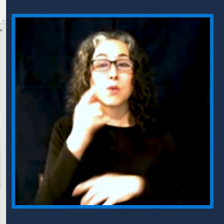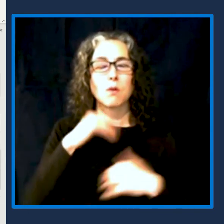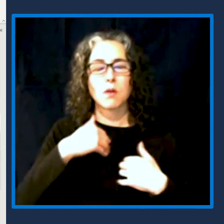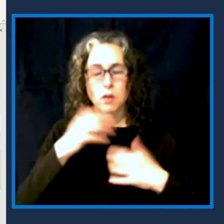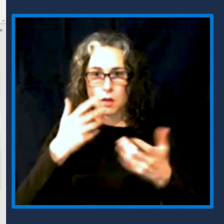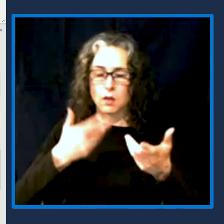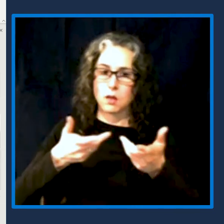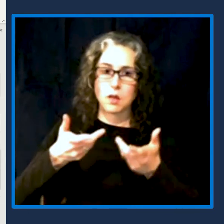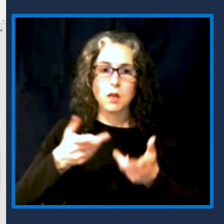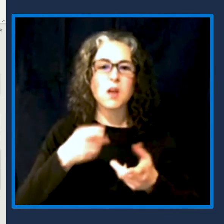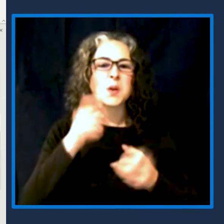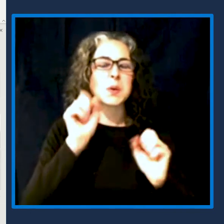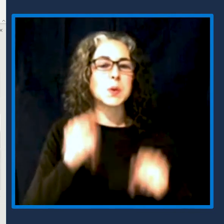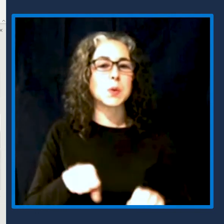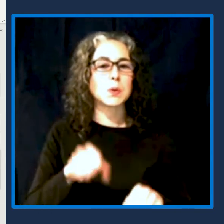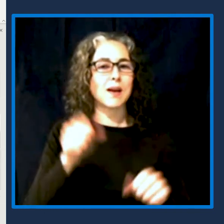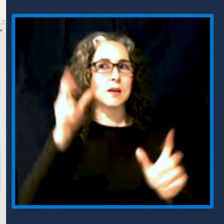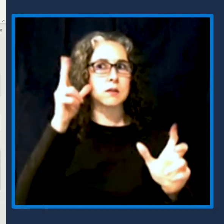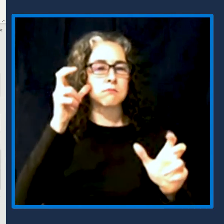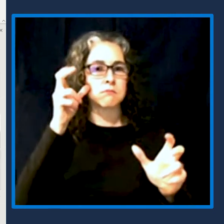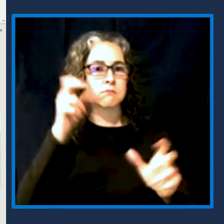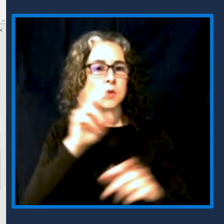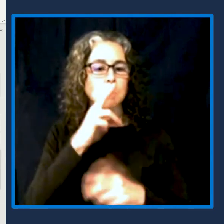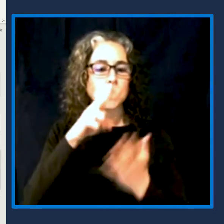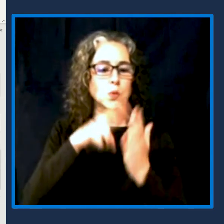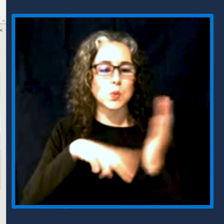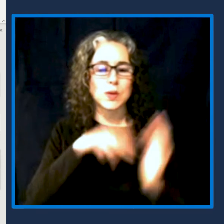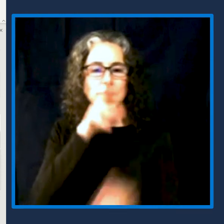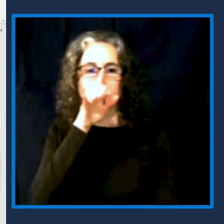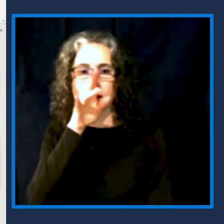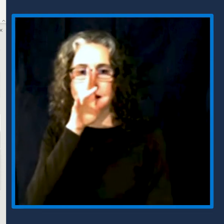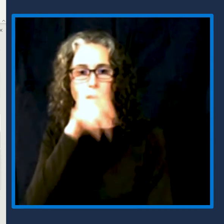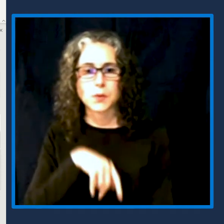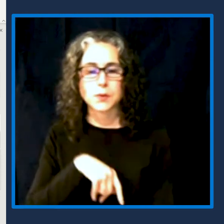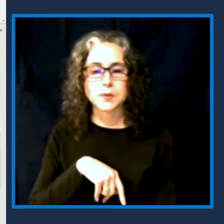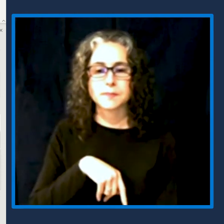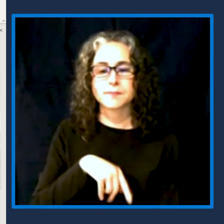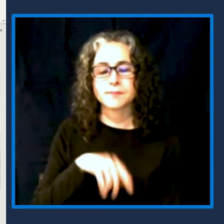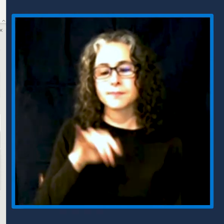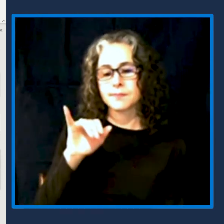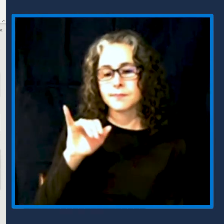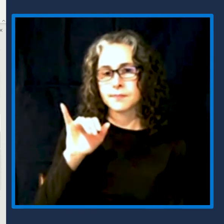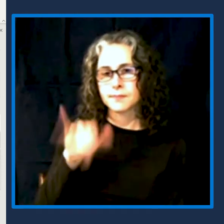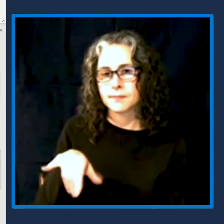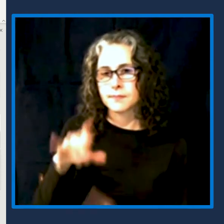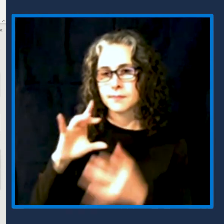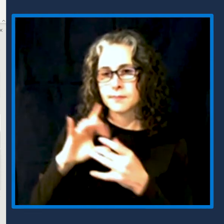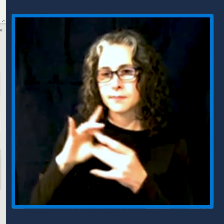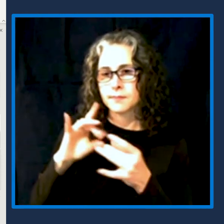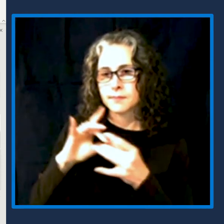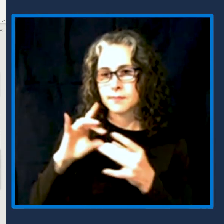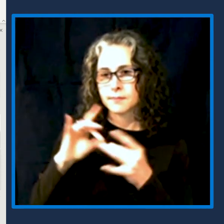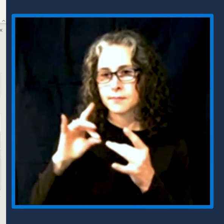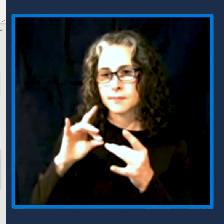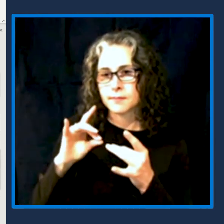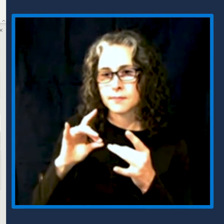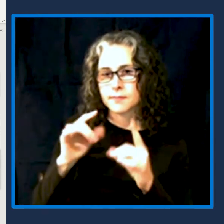and use the read aloud feature principle similar to main leader superintendent